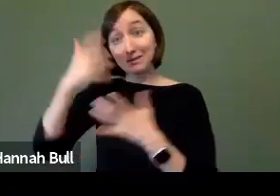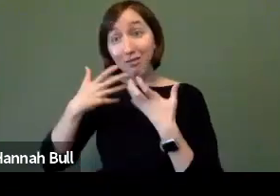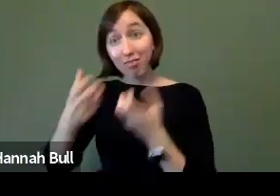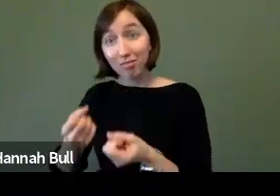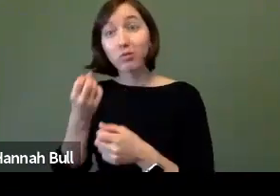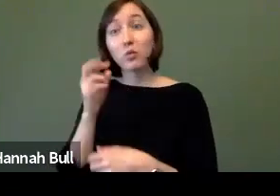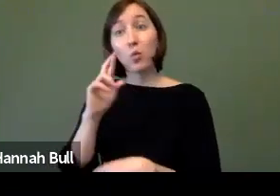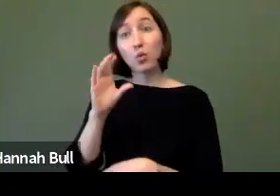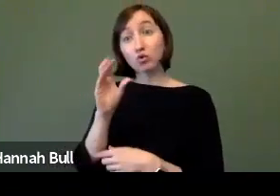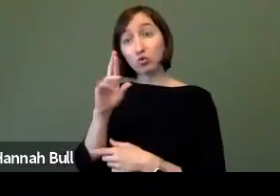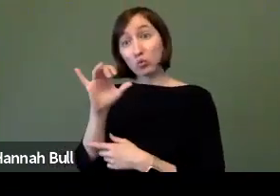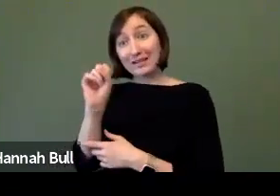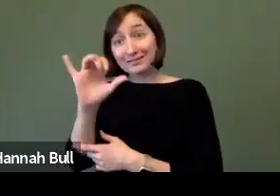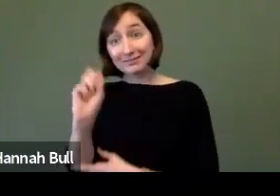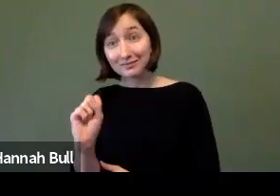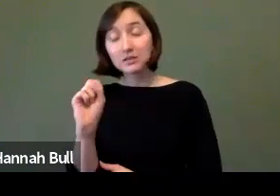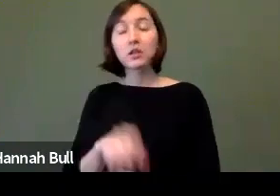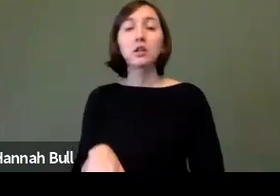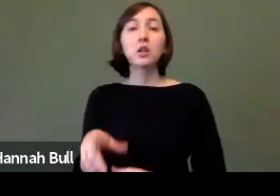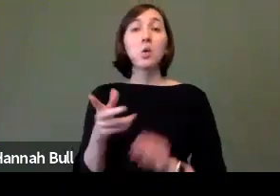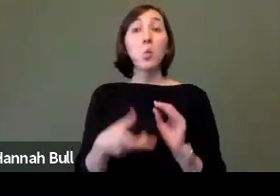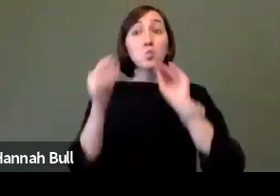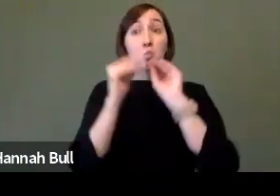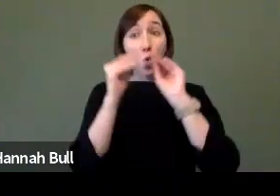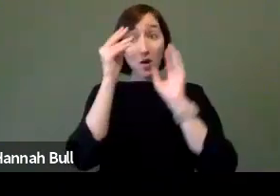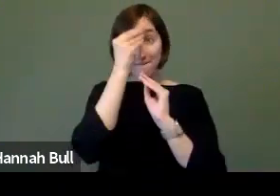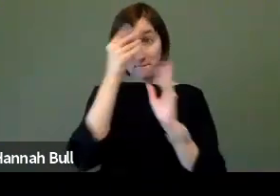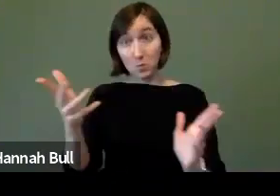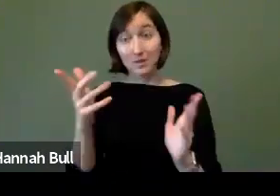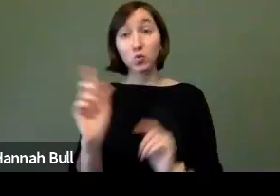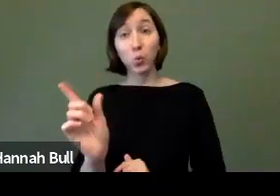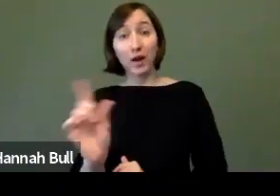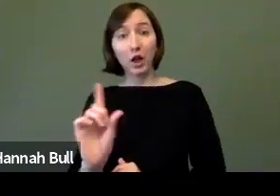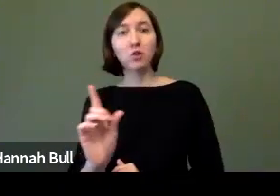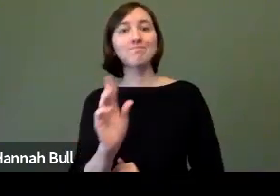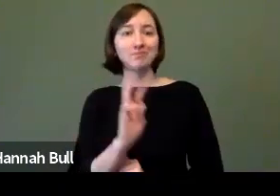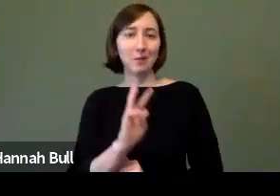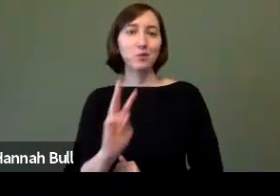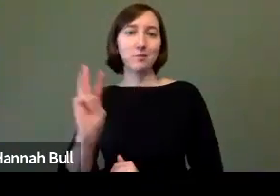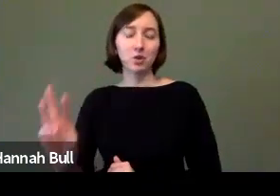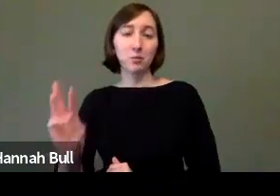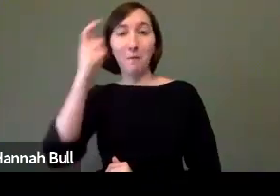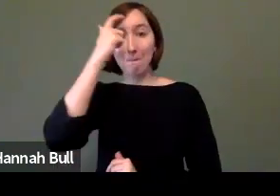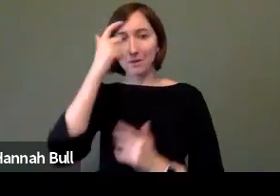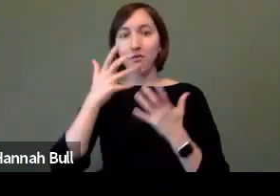You can find out more at mentalhealthfirstaid.org.